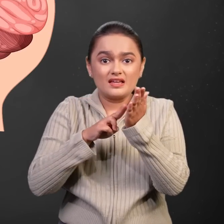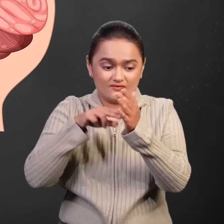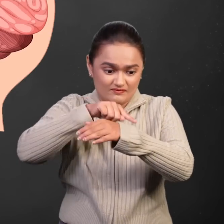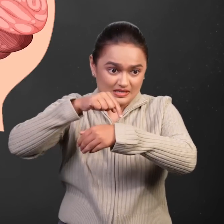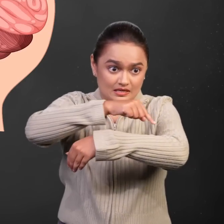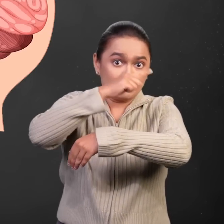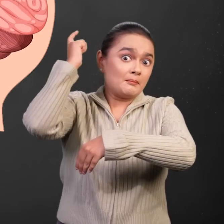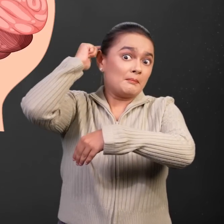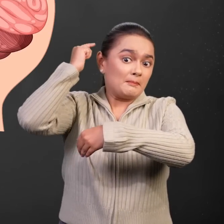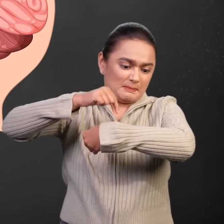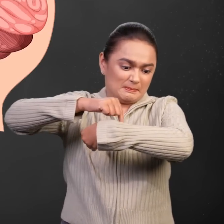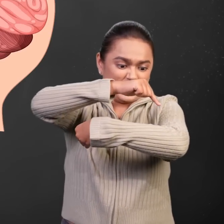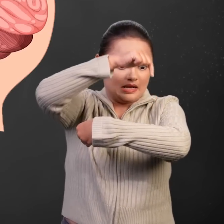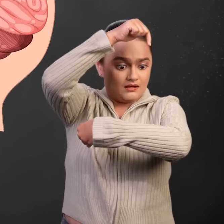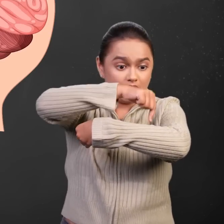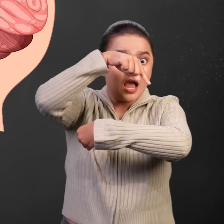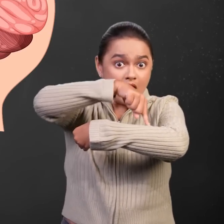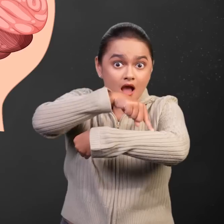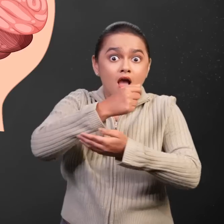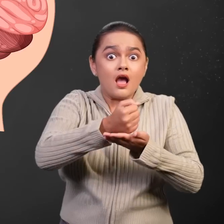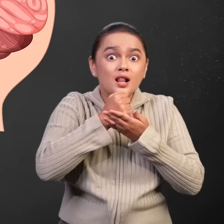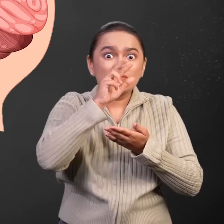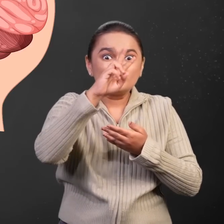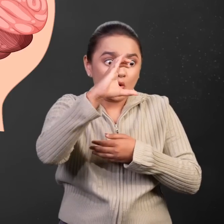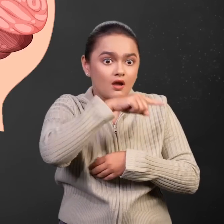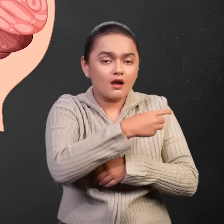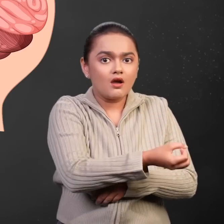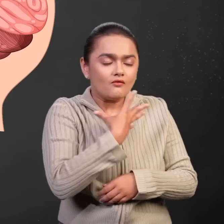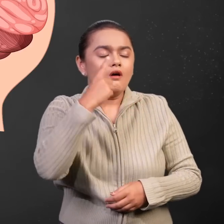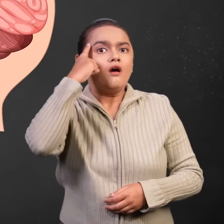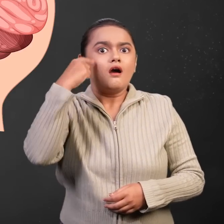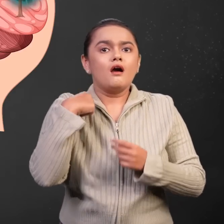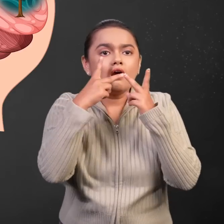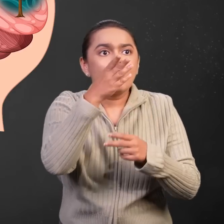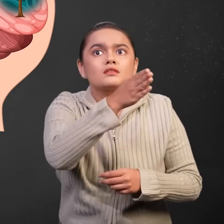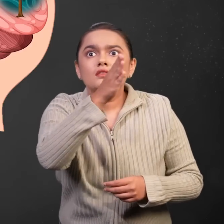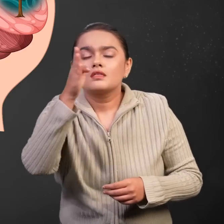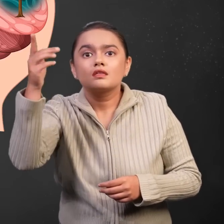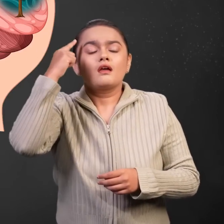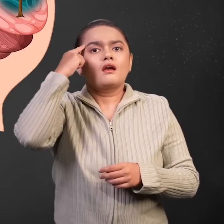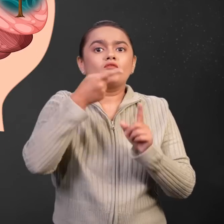all the way back to the back of the brain, where at the visual cortex, it then gives us a sense of vision.